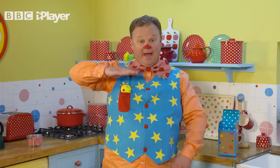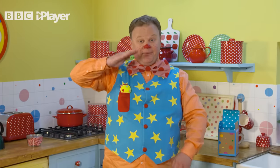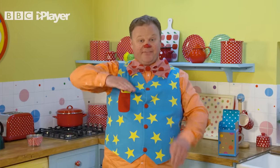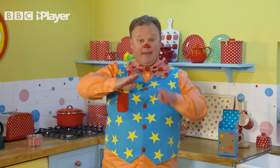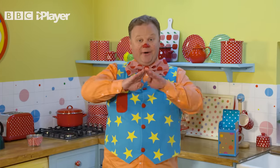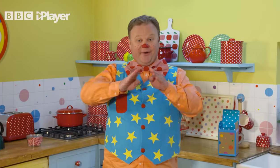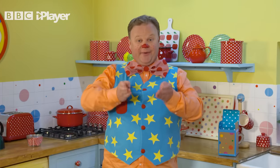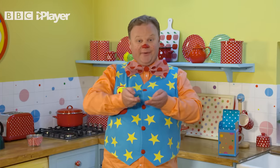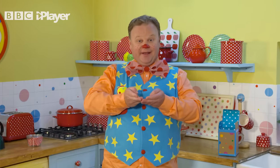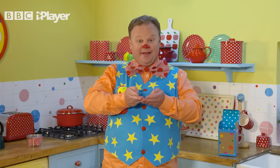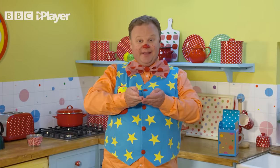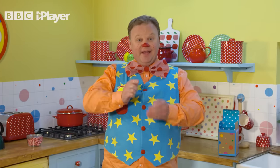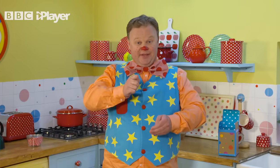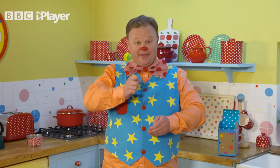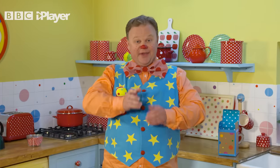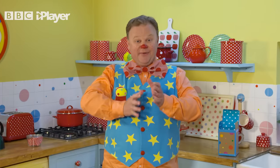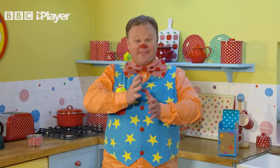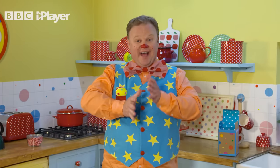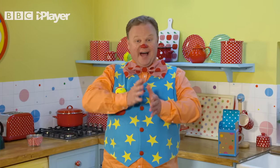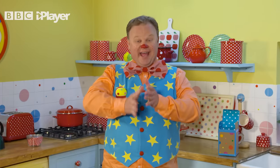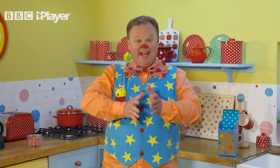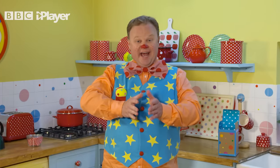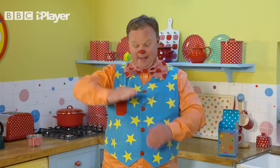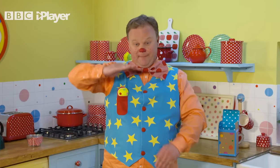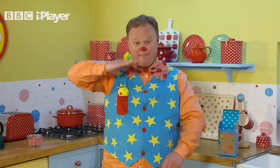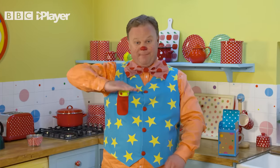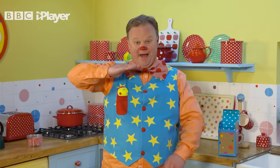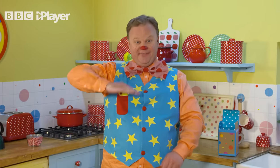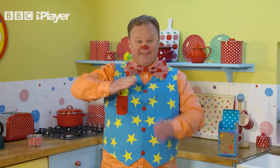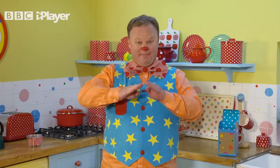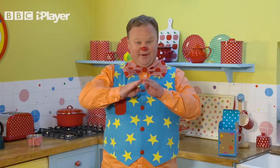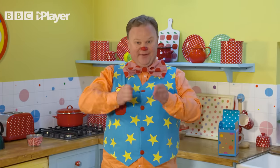bouncy ball you sign bouncy ball